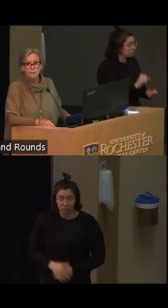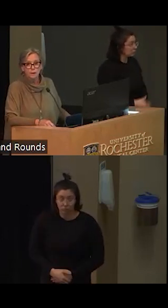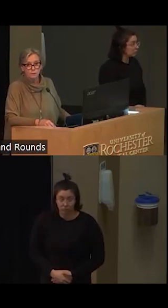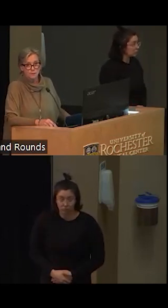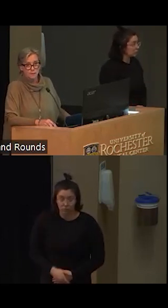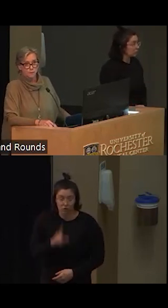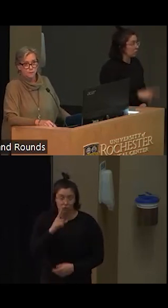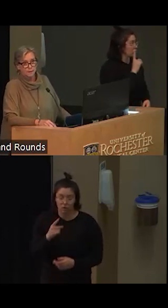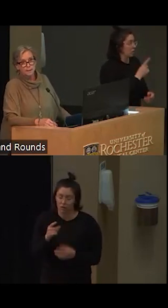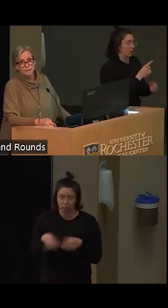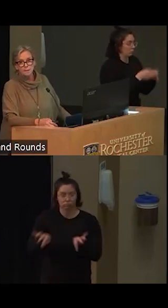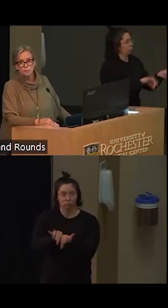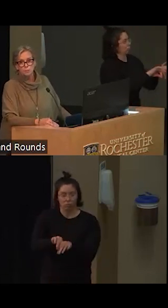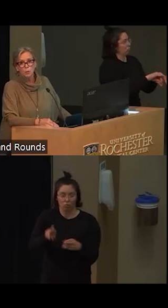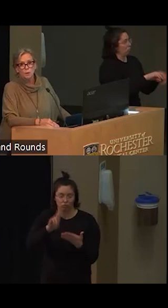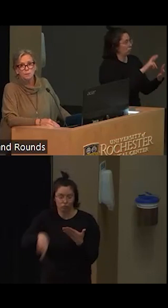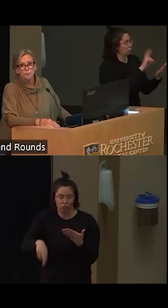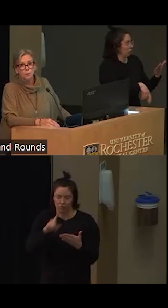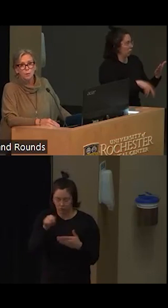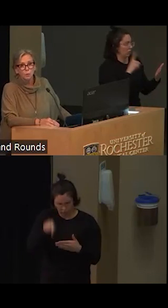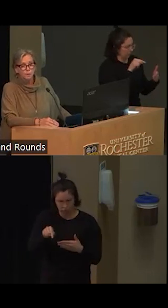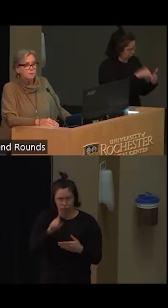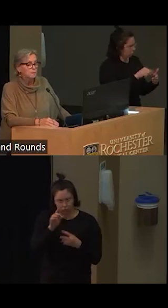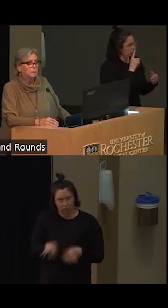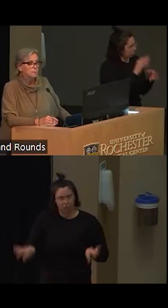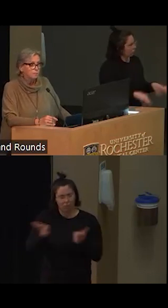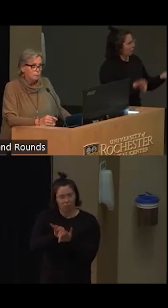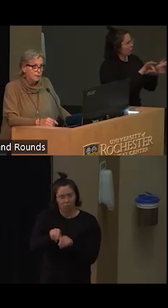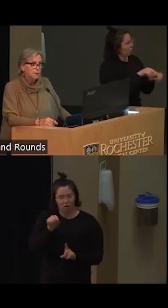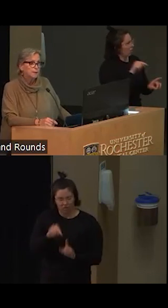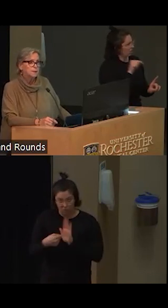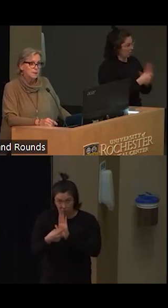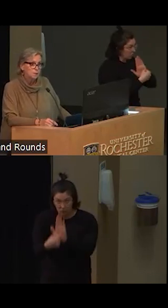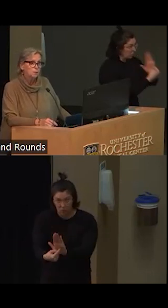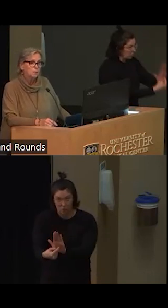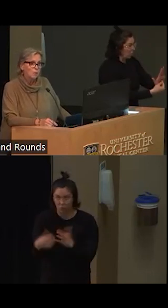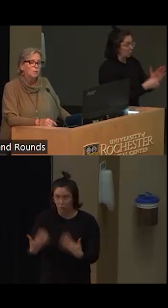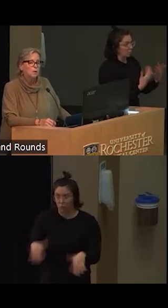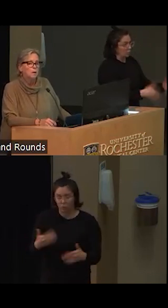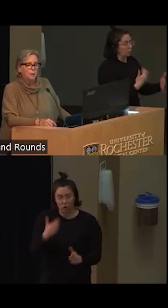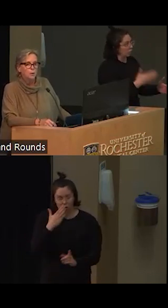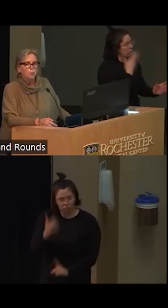significant results and I think this is important because this is a really essential goal that we're